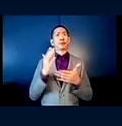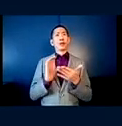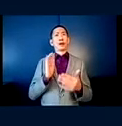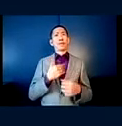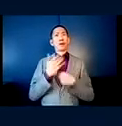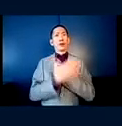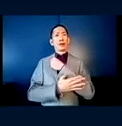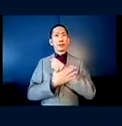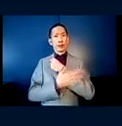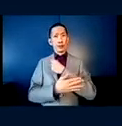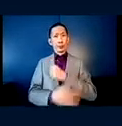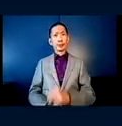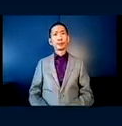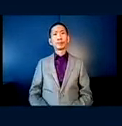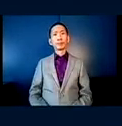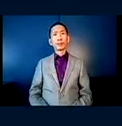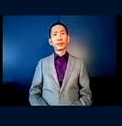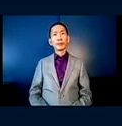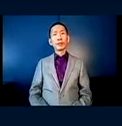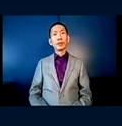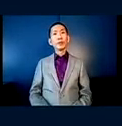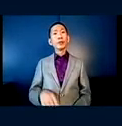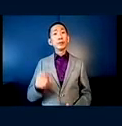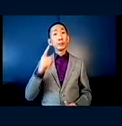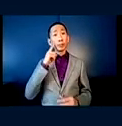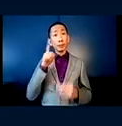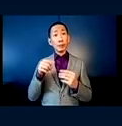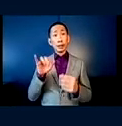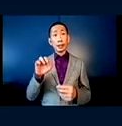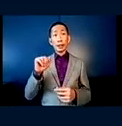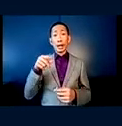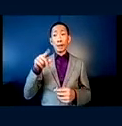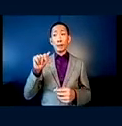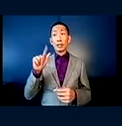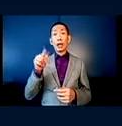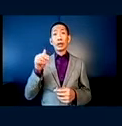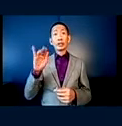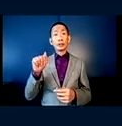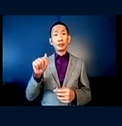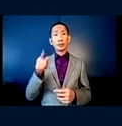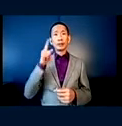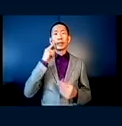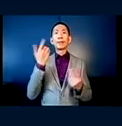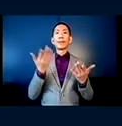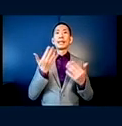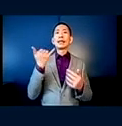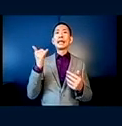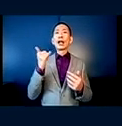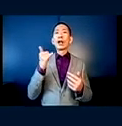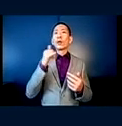LARGE SWATH OF OUR COUNTRY. NOW, WHEN YOU THINK ABOUT APPALACHIA YOU CAN THINK OF THE